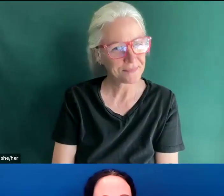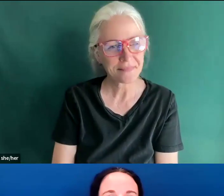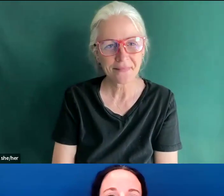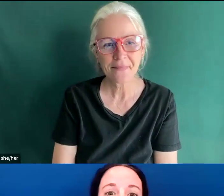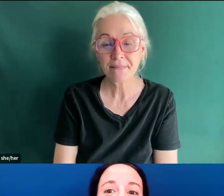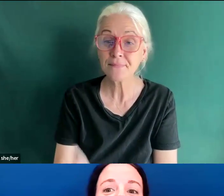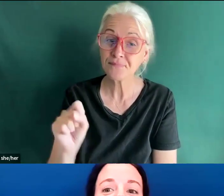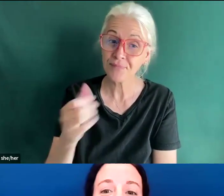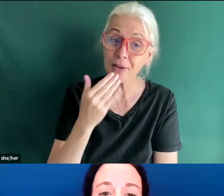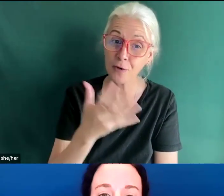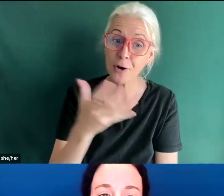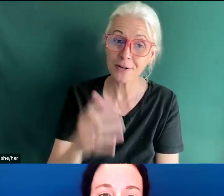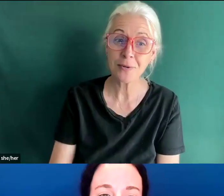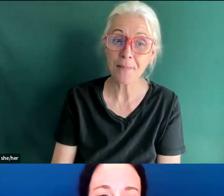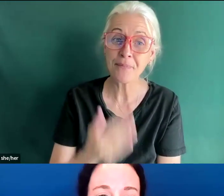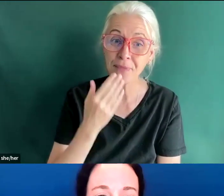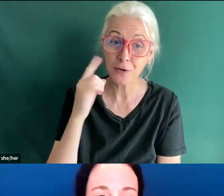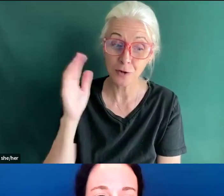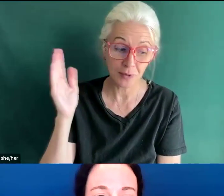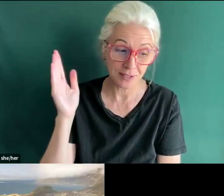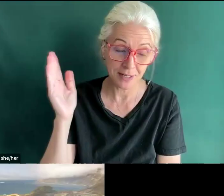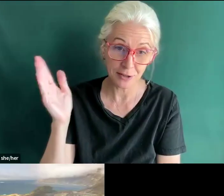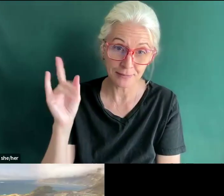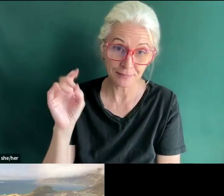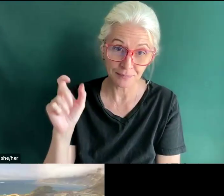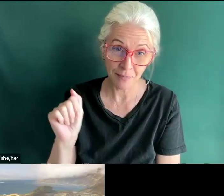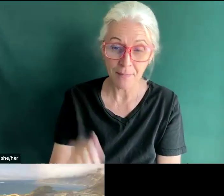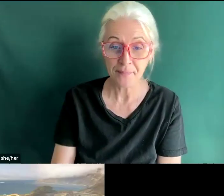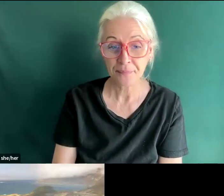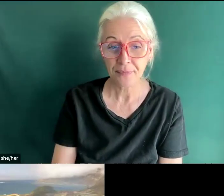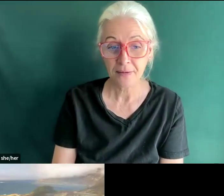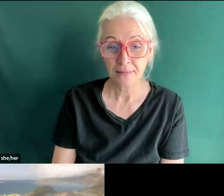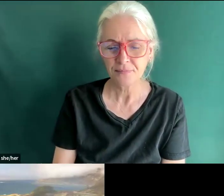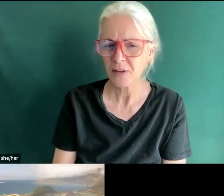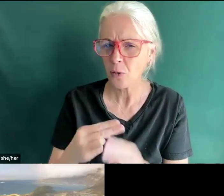Yes, thank you very much. Thank you for the presentation, Lisa. Just a quick question,